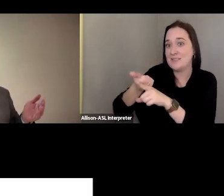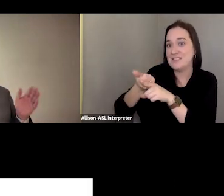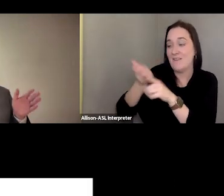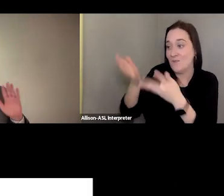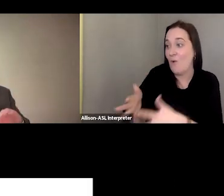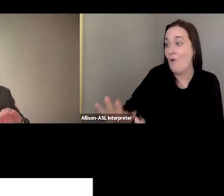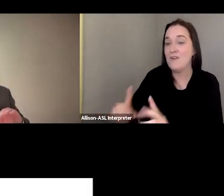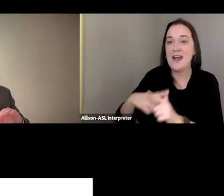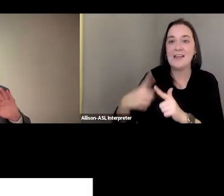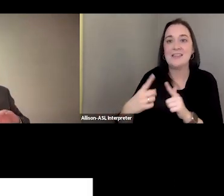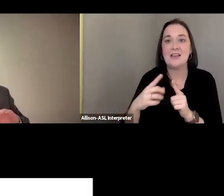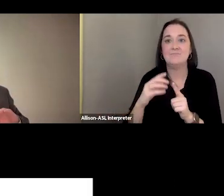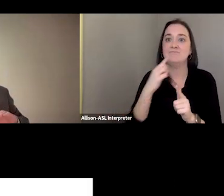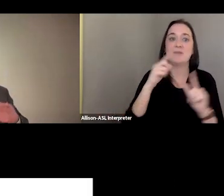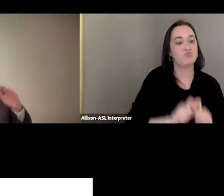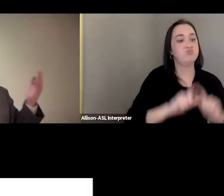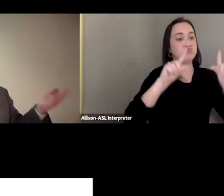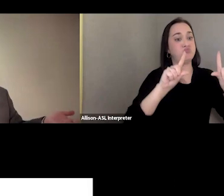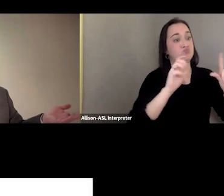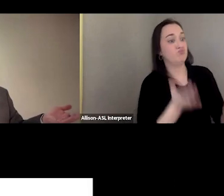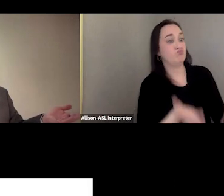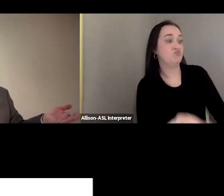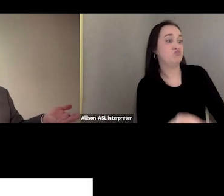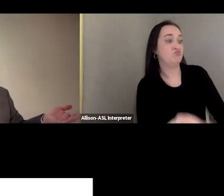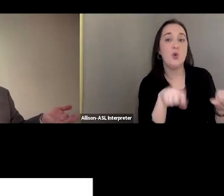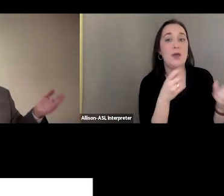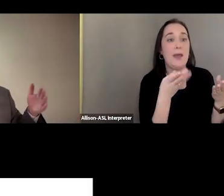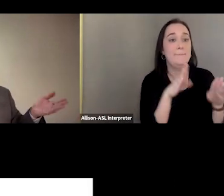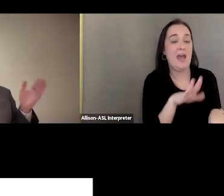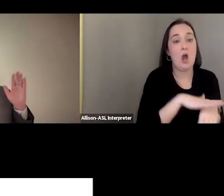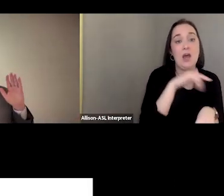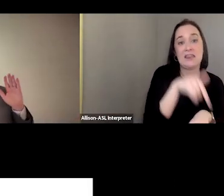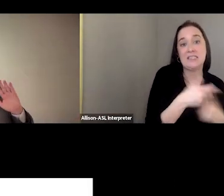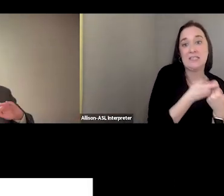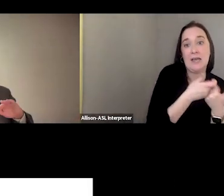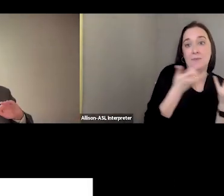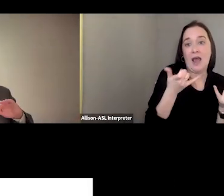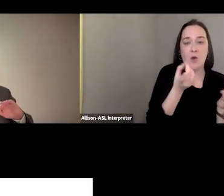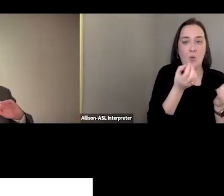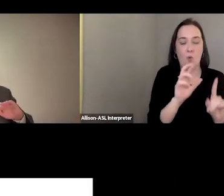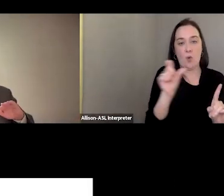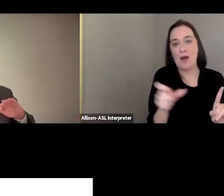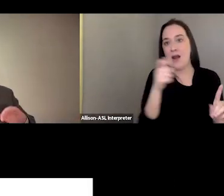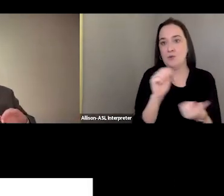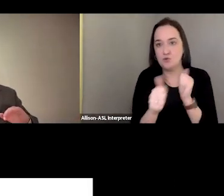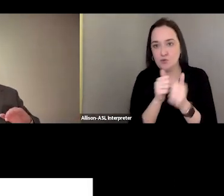betting on other things, or invite you to a different kind of sports betting that that you are not currently sports betting on.